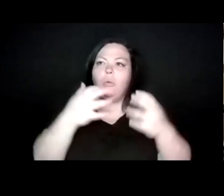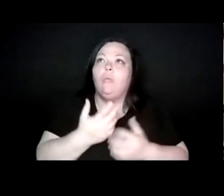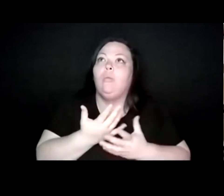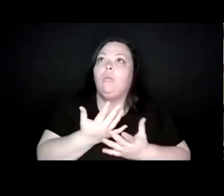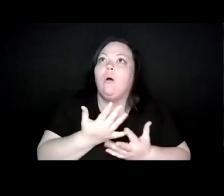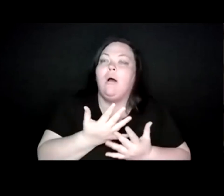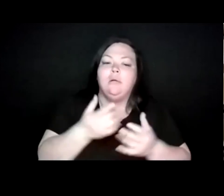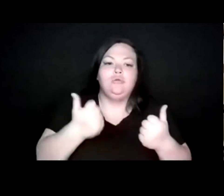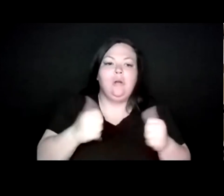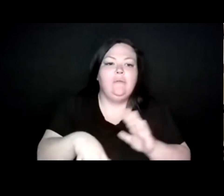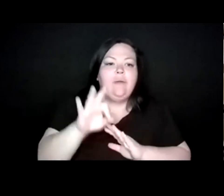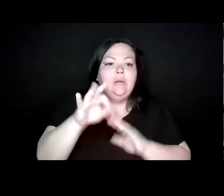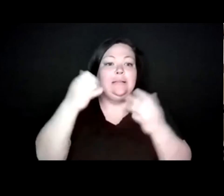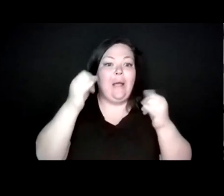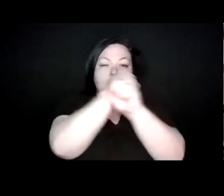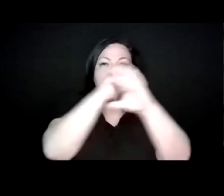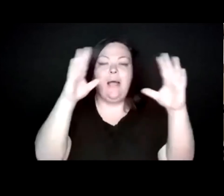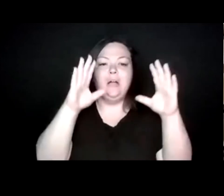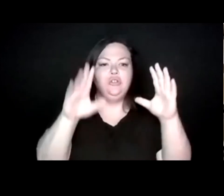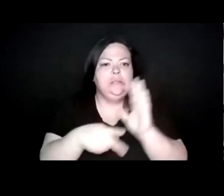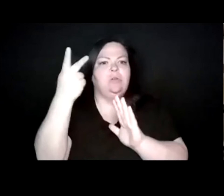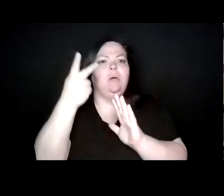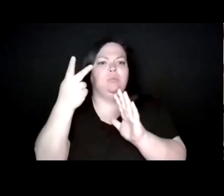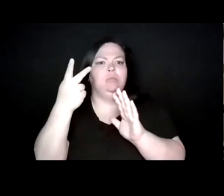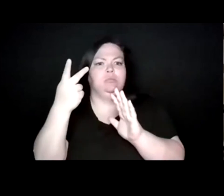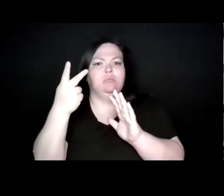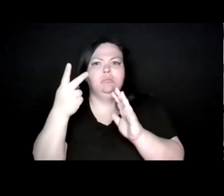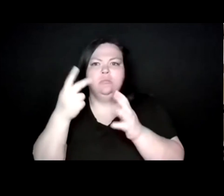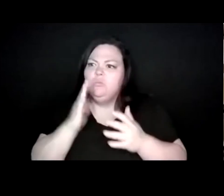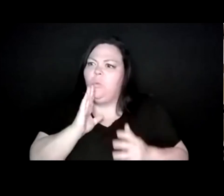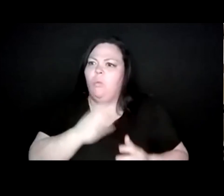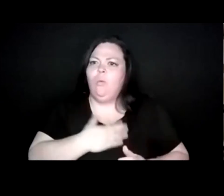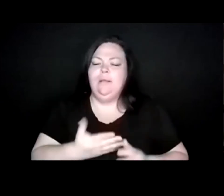Now imagine her robot double dismantling/ at will. That which we tried to contain/